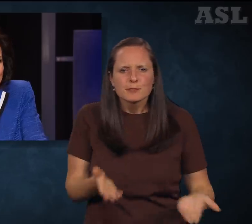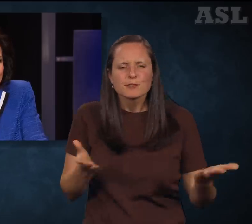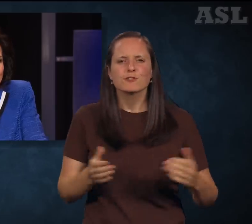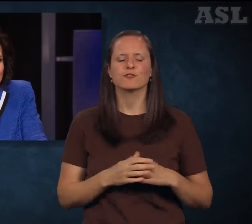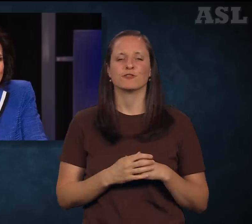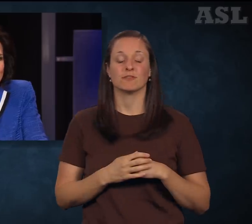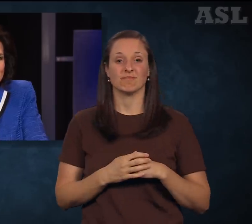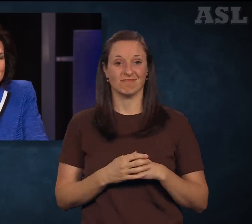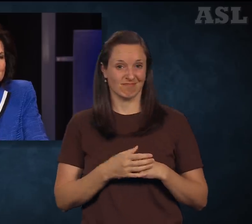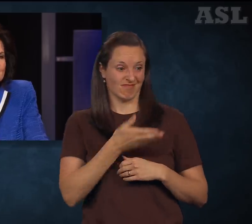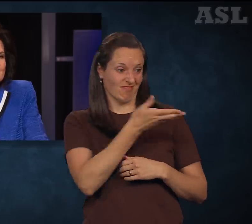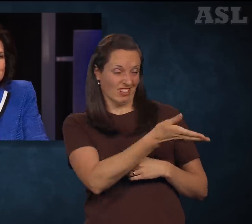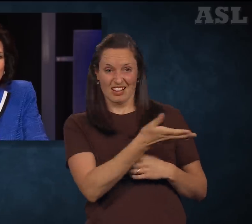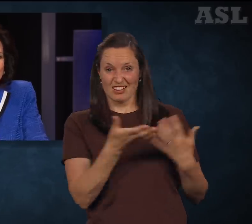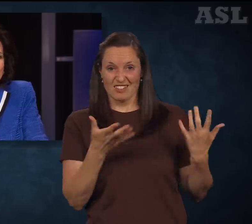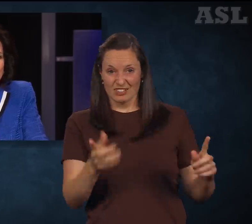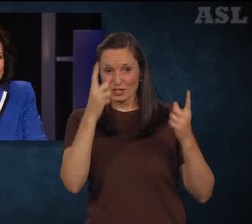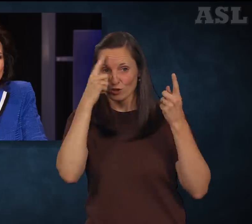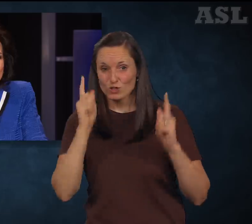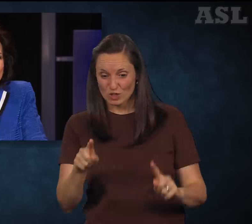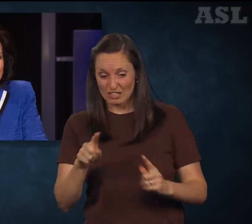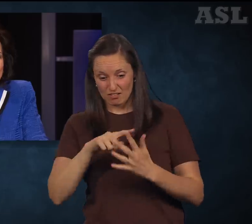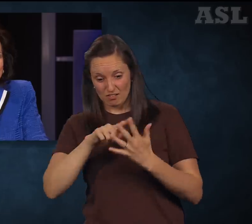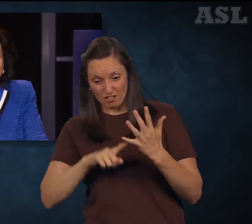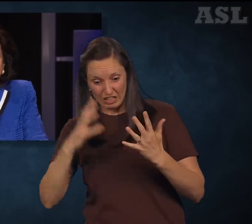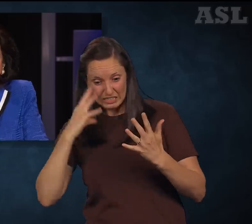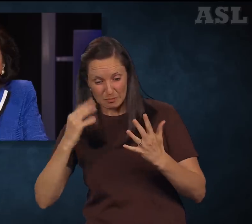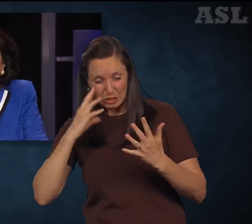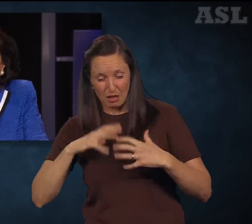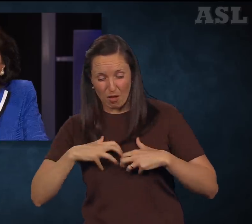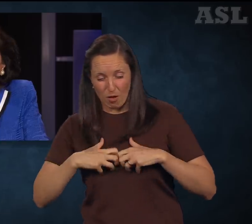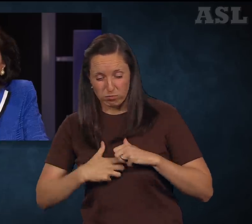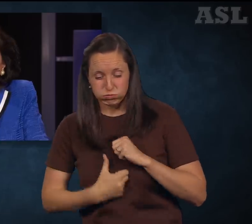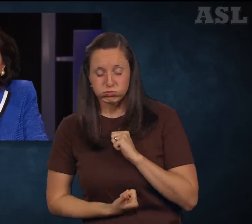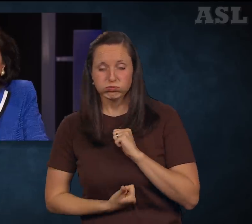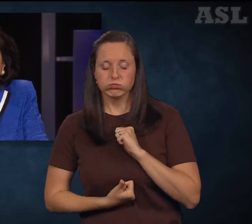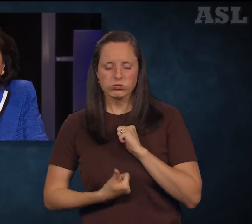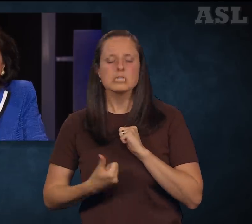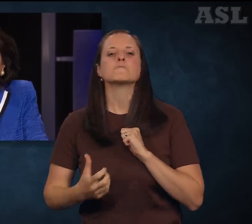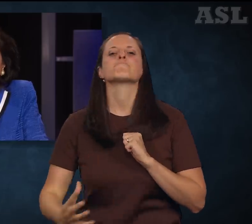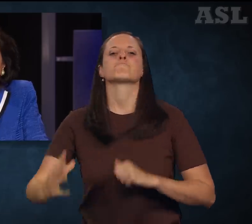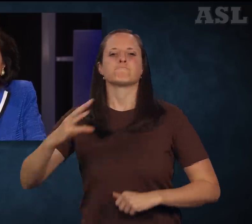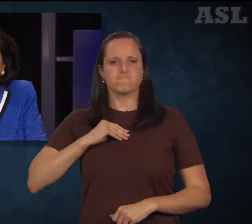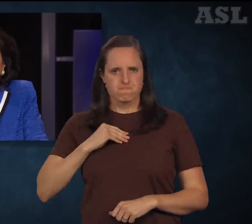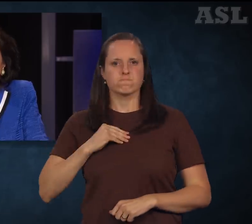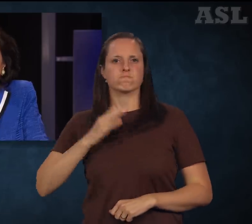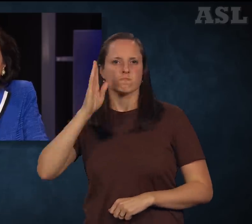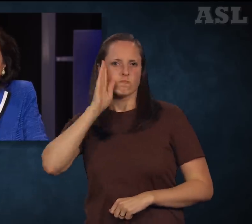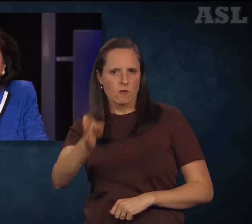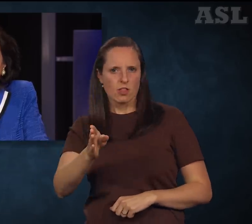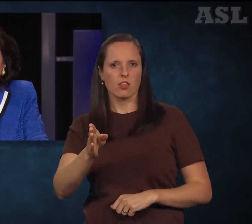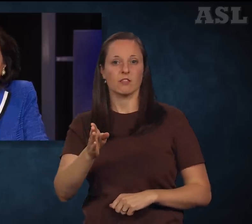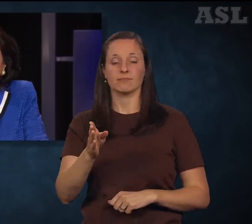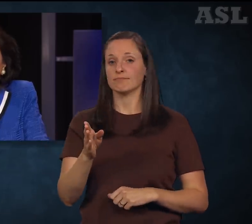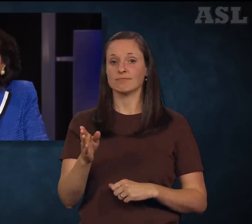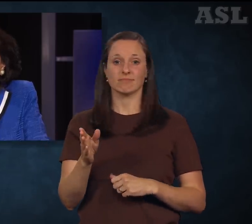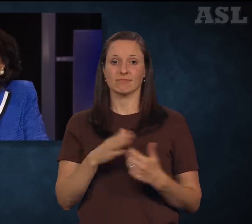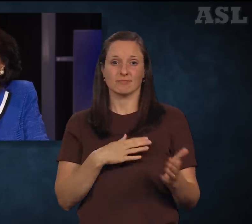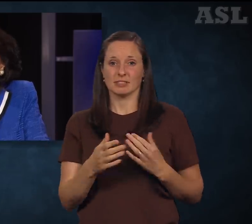ON EARTH, OR WHAT ANGUISHING EXPERIENCES YOU AGREED TO GO